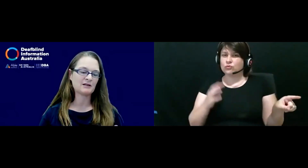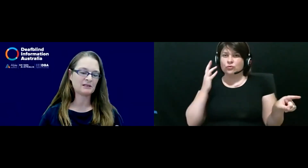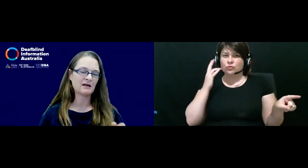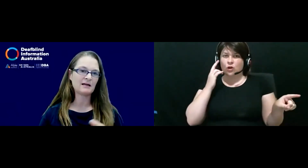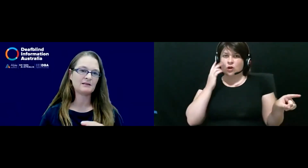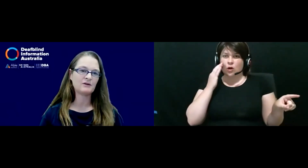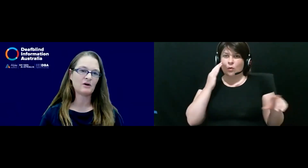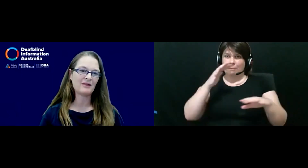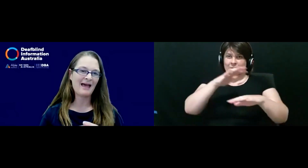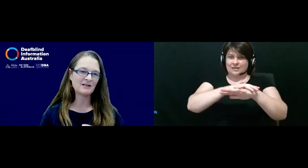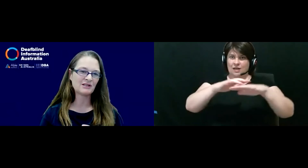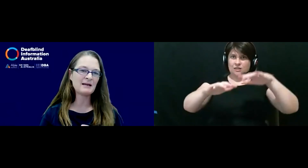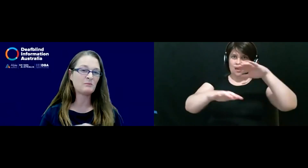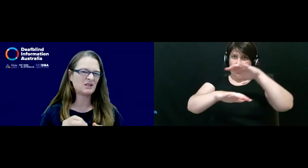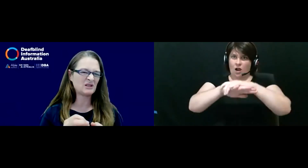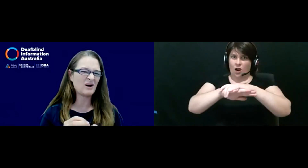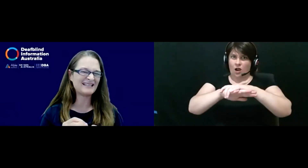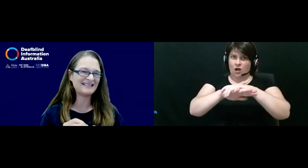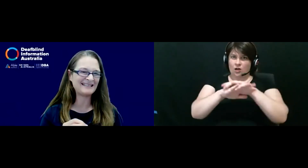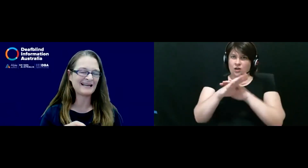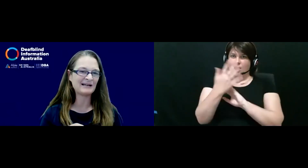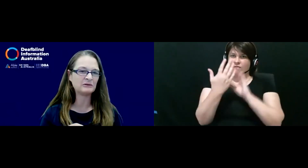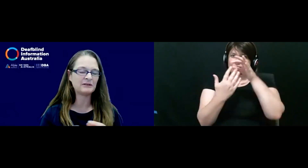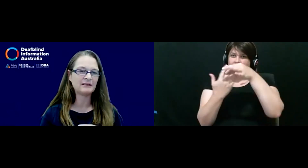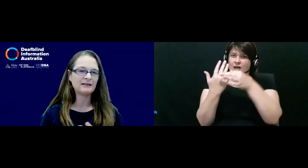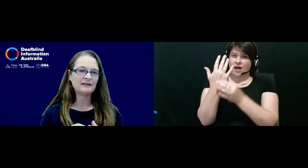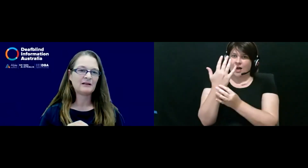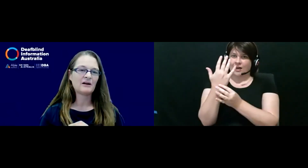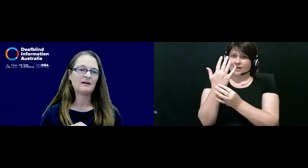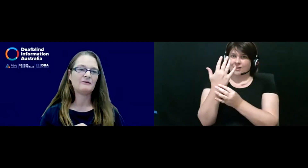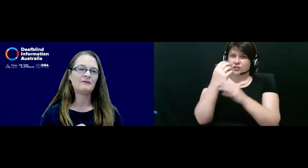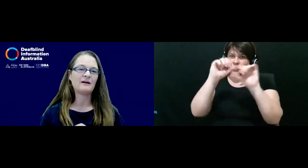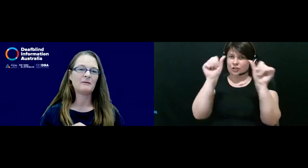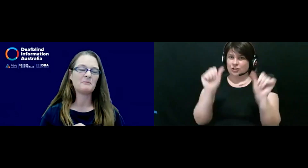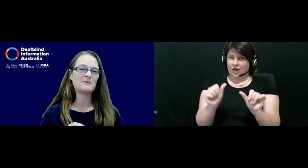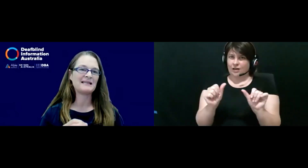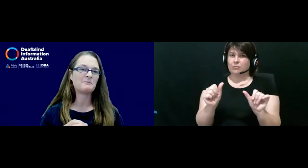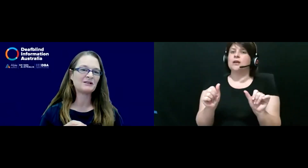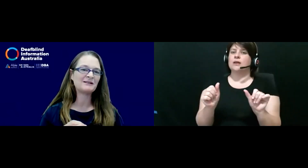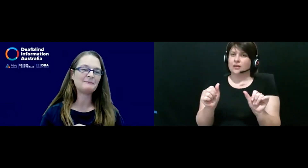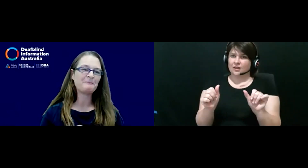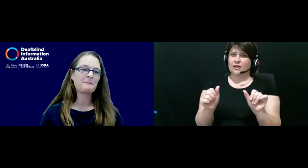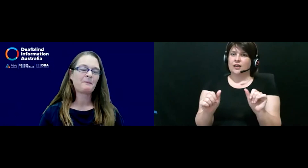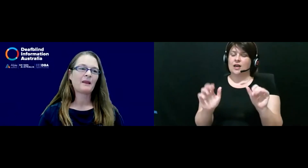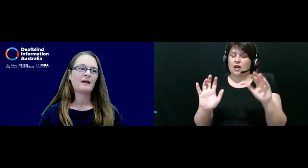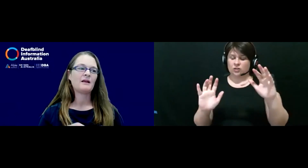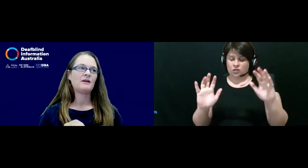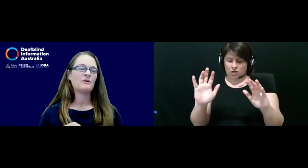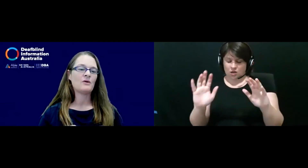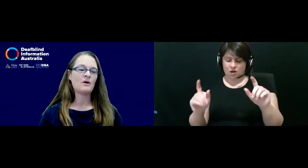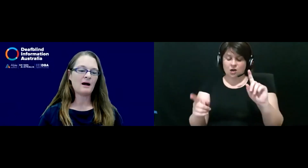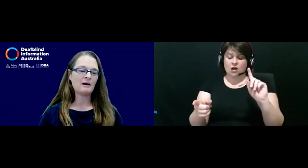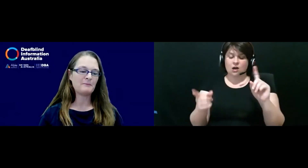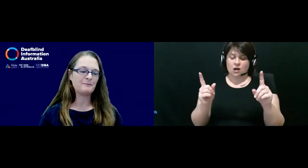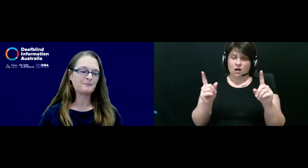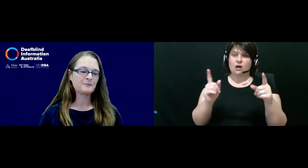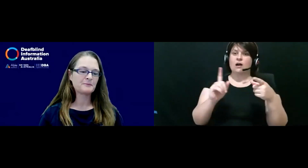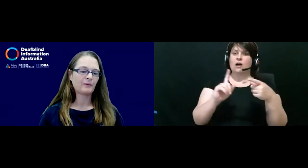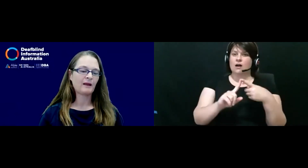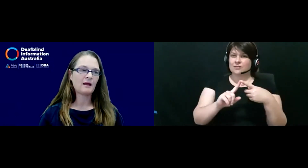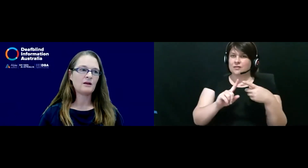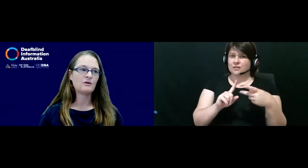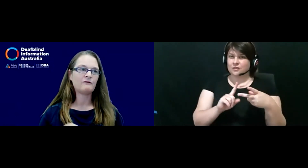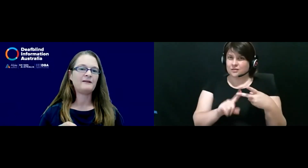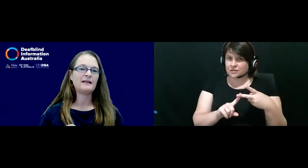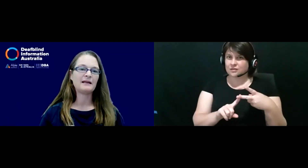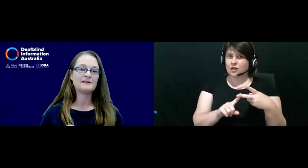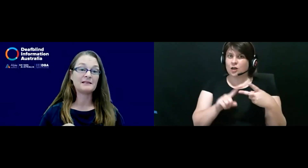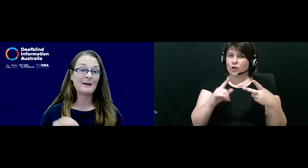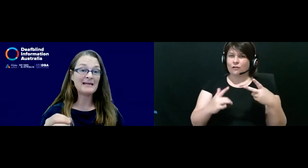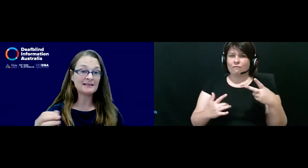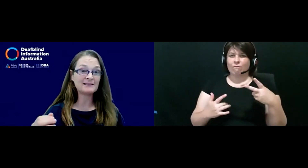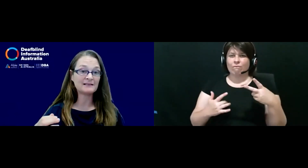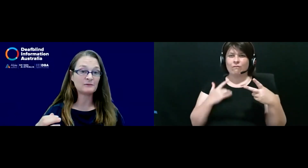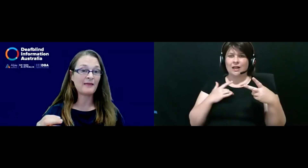signs you have the handshake, which is a detailed perception. You're feeling the space where that